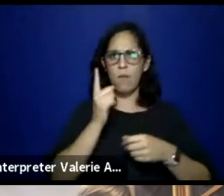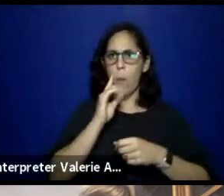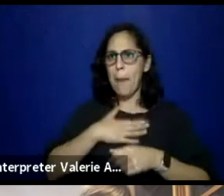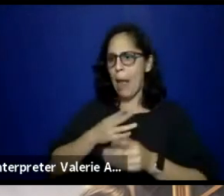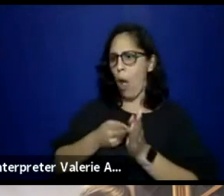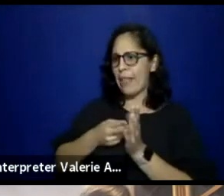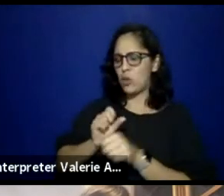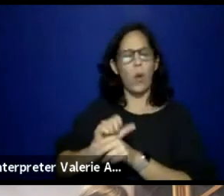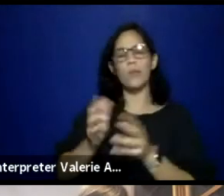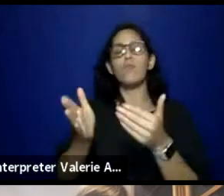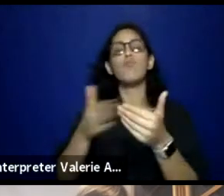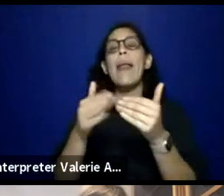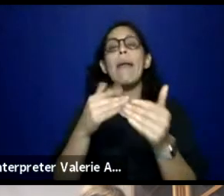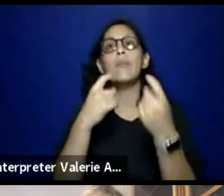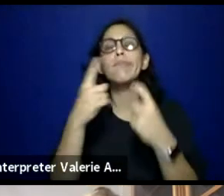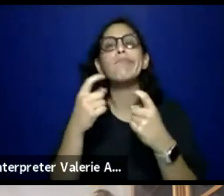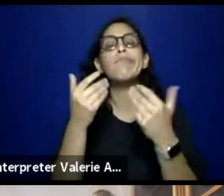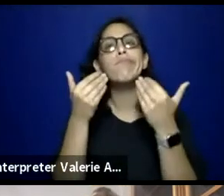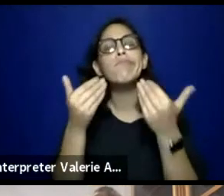Email me, whitney@theurbanwindow.com.